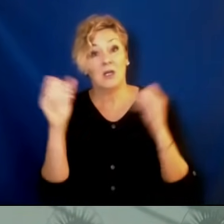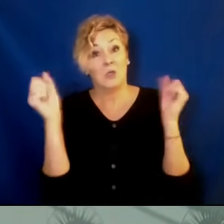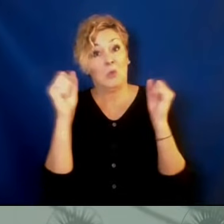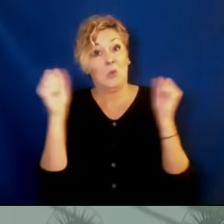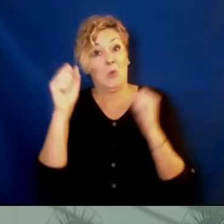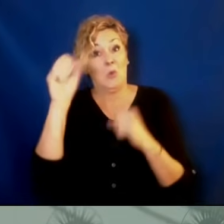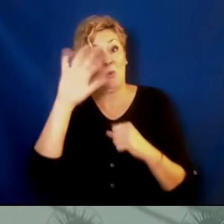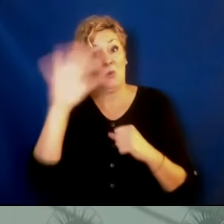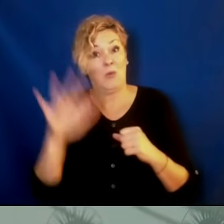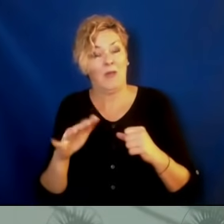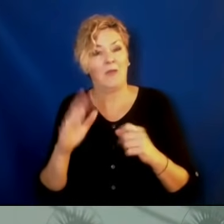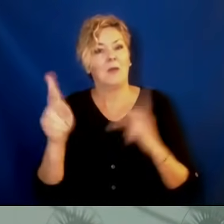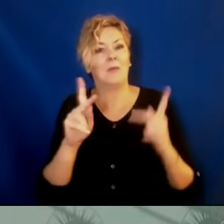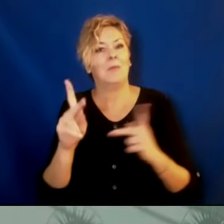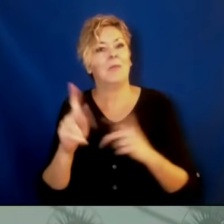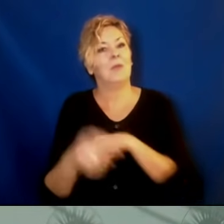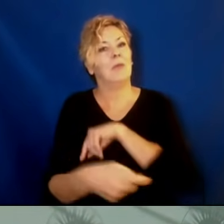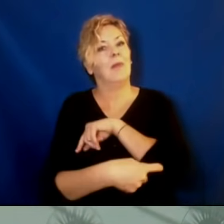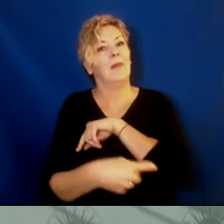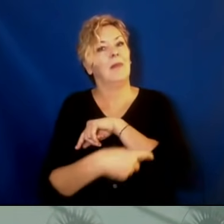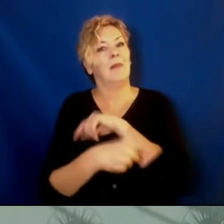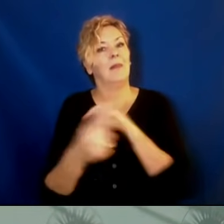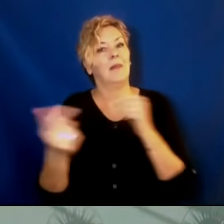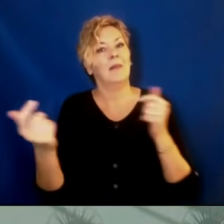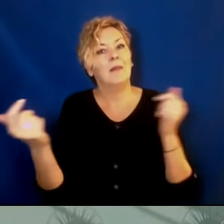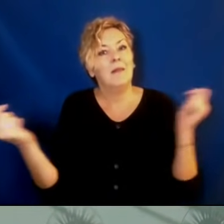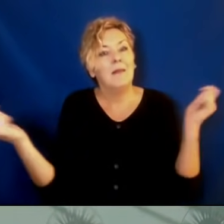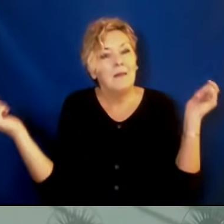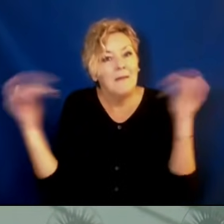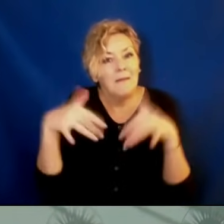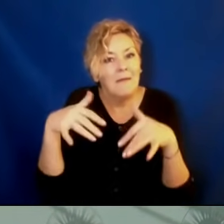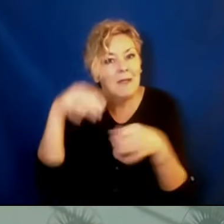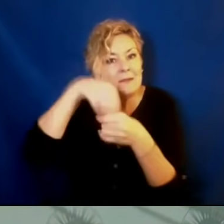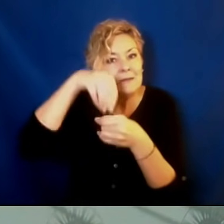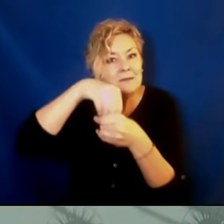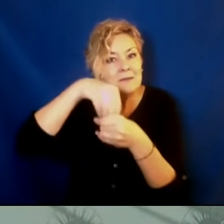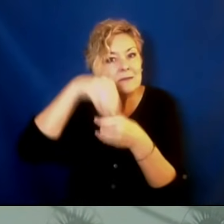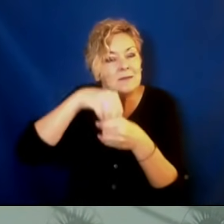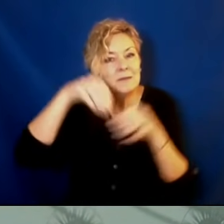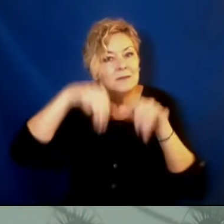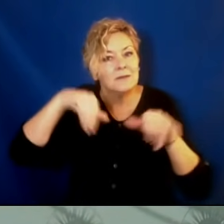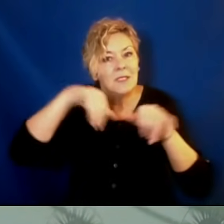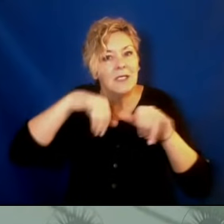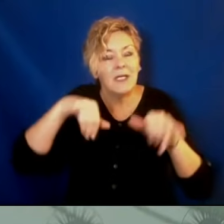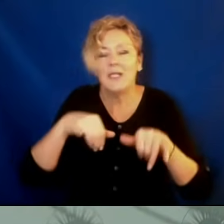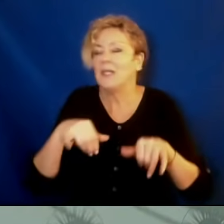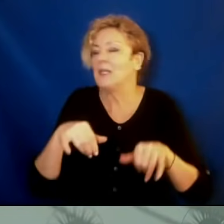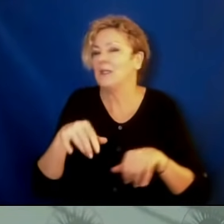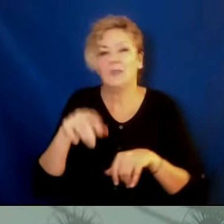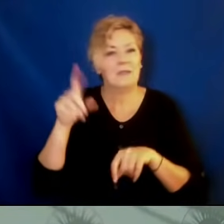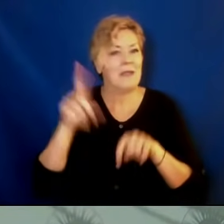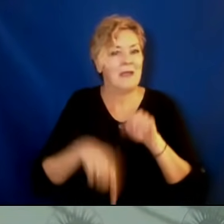have occurred not with campus around but indoors, in private gatherings, sometimes relatively small gatherings and so,